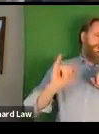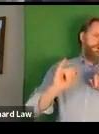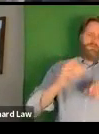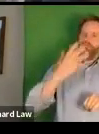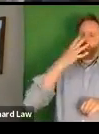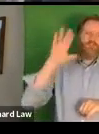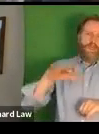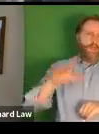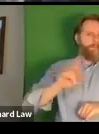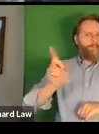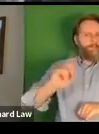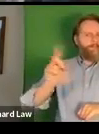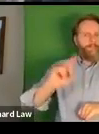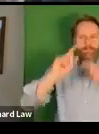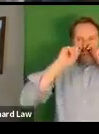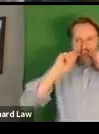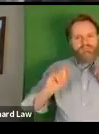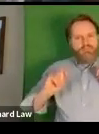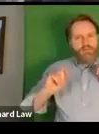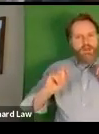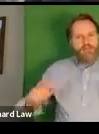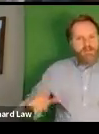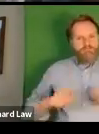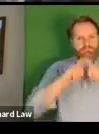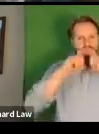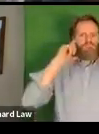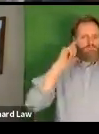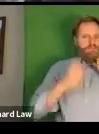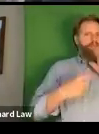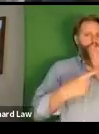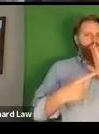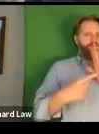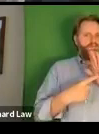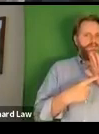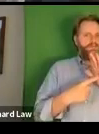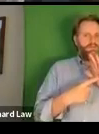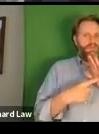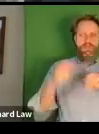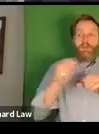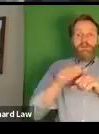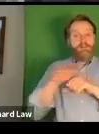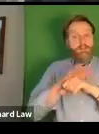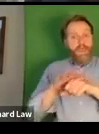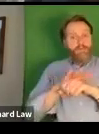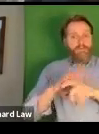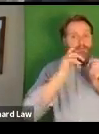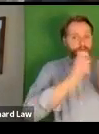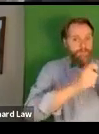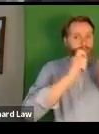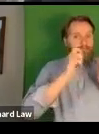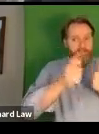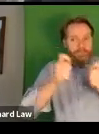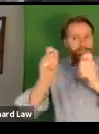there and I think there are areas where we've been having masks issued but we need to extend that